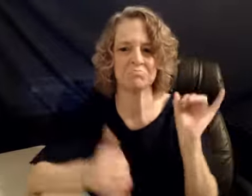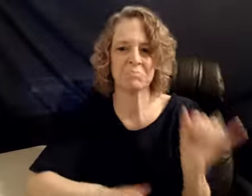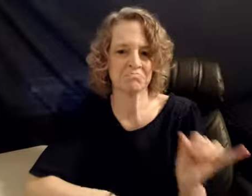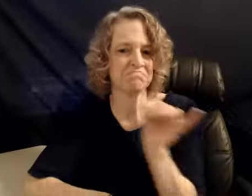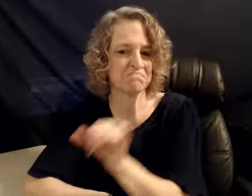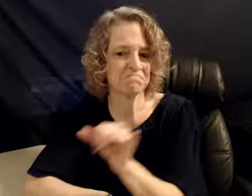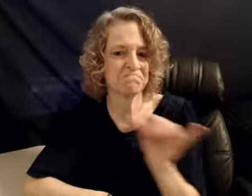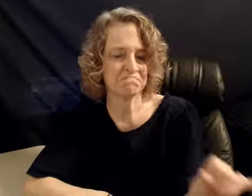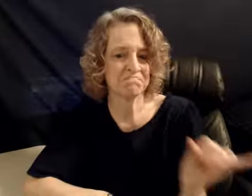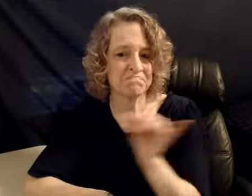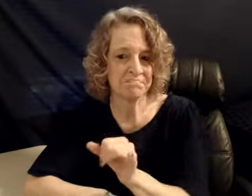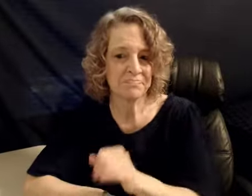even for a hearing person.